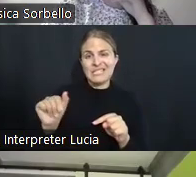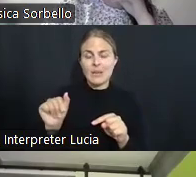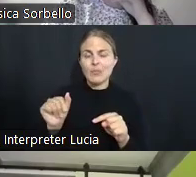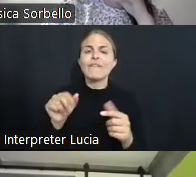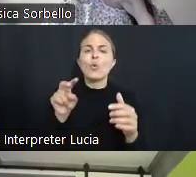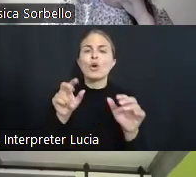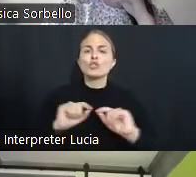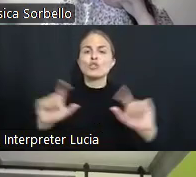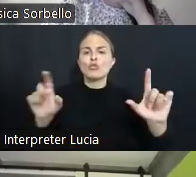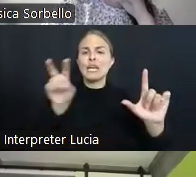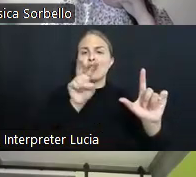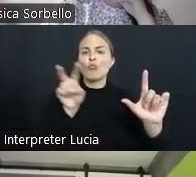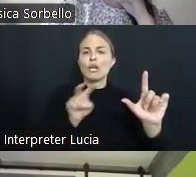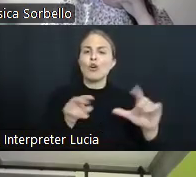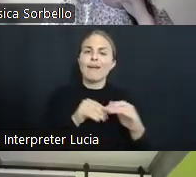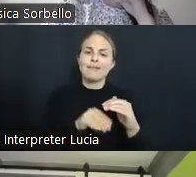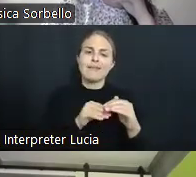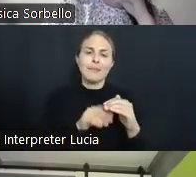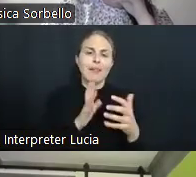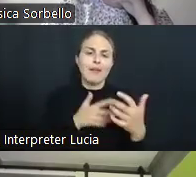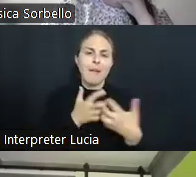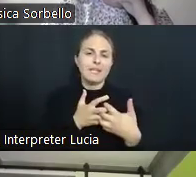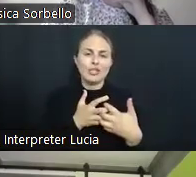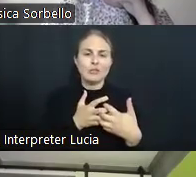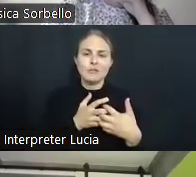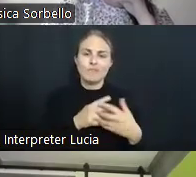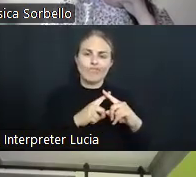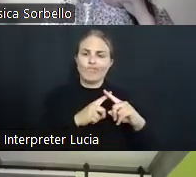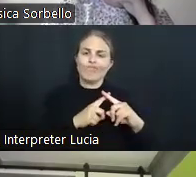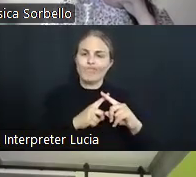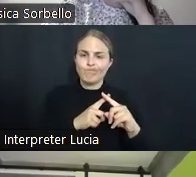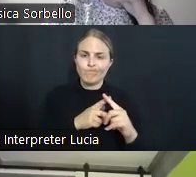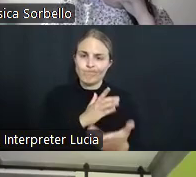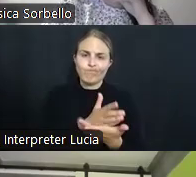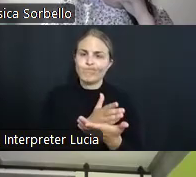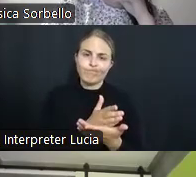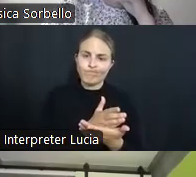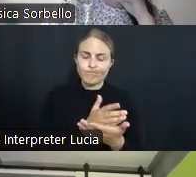So, to ask any questions, or if you are having